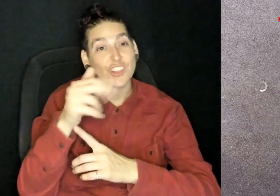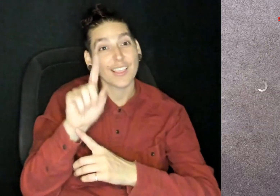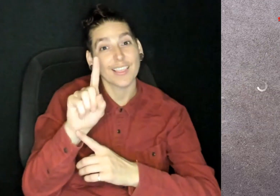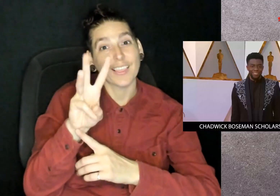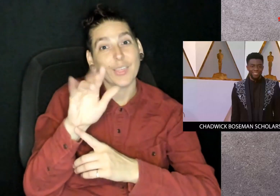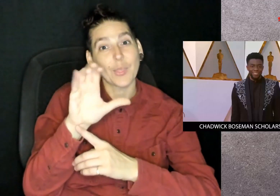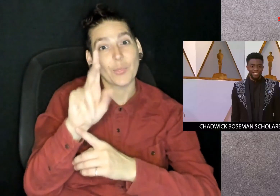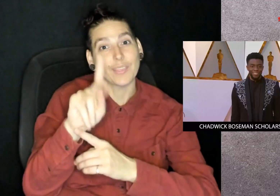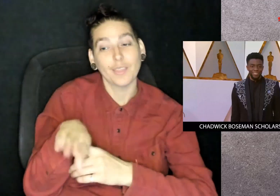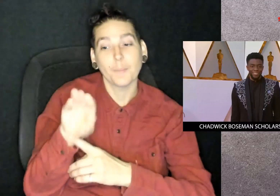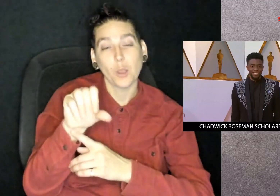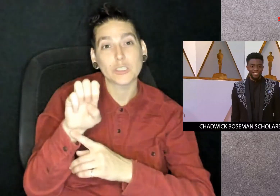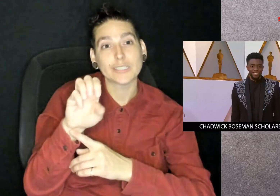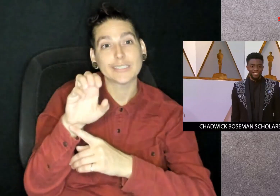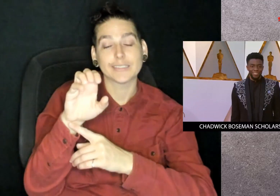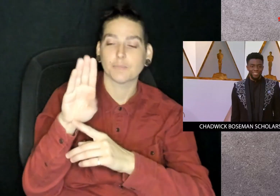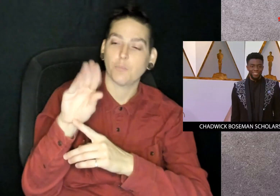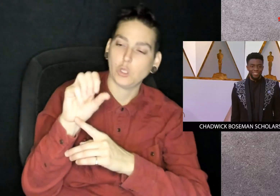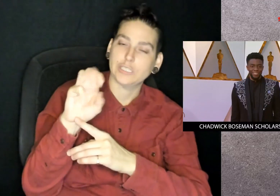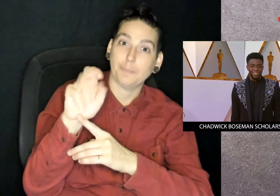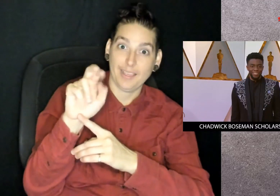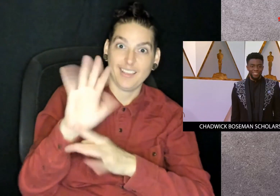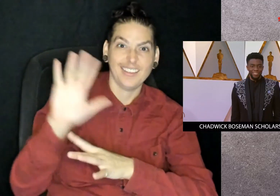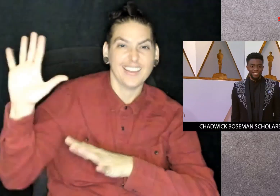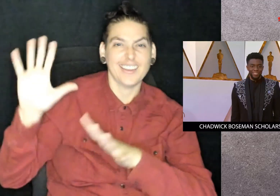the legacy of Chadwick Boseman lives on